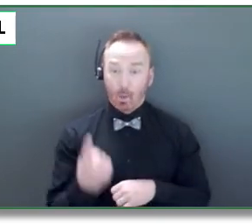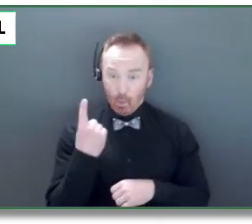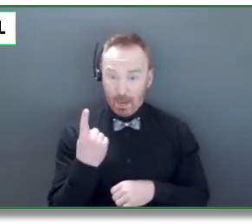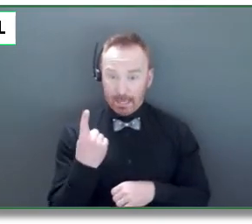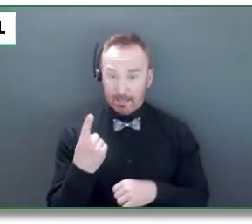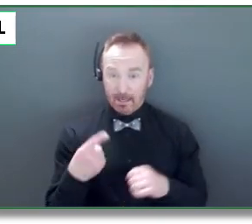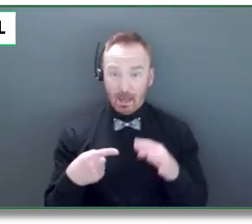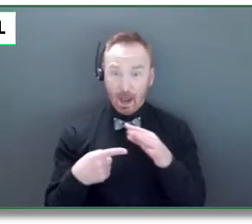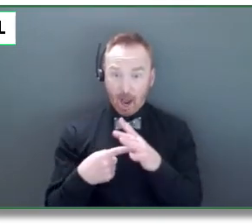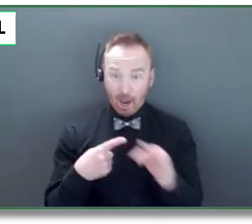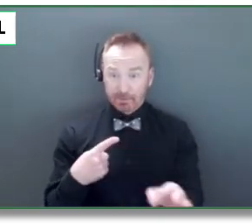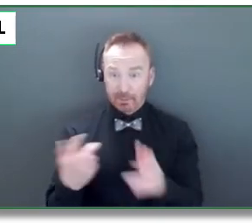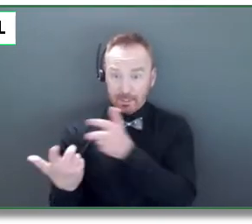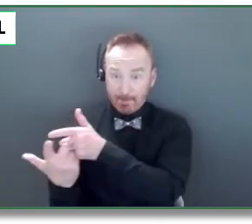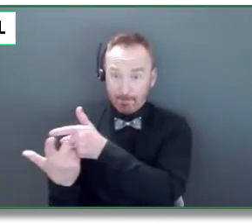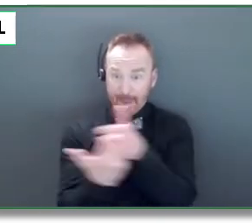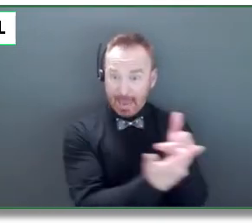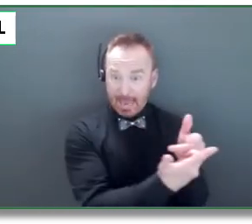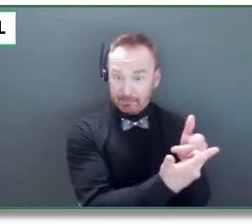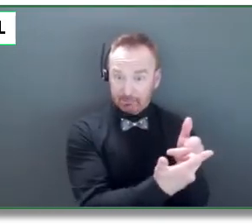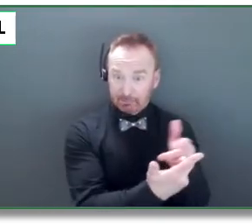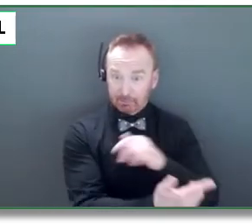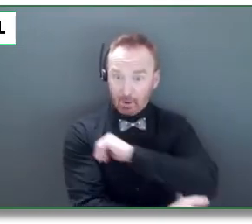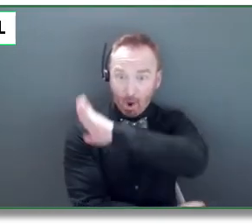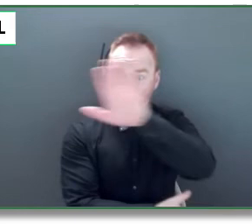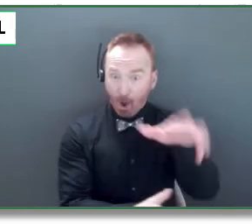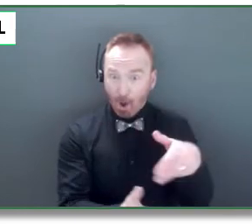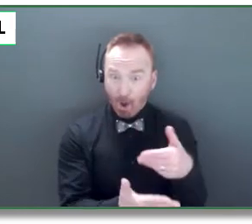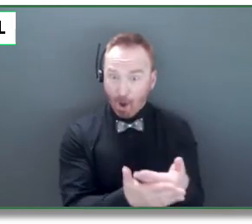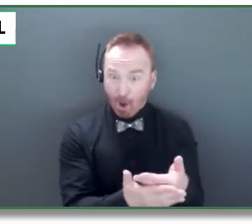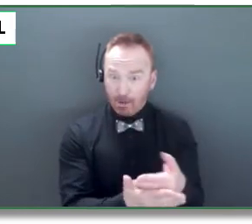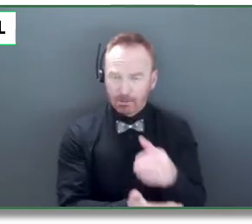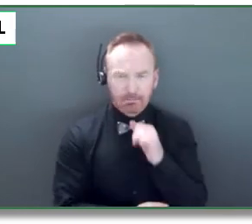disability doesn't just mean a person in a wheelchair or a person that is blind.